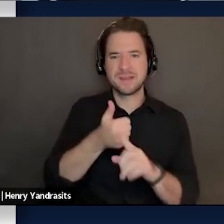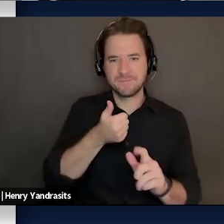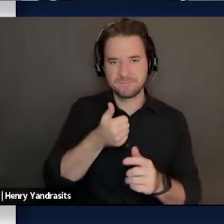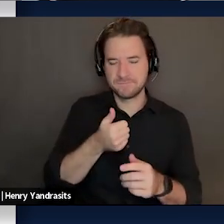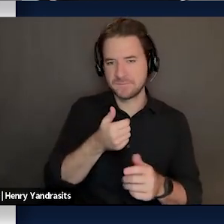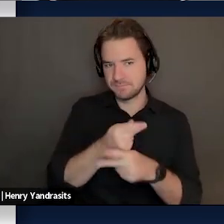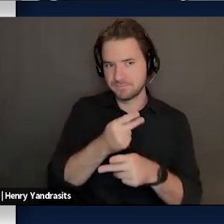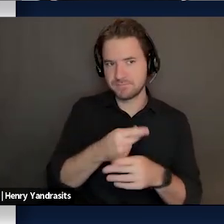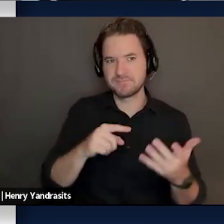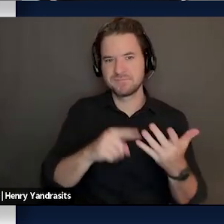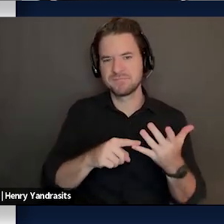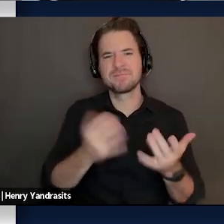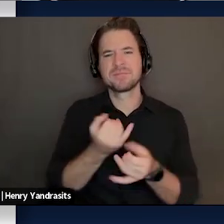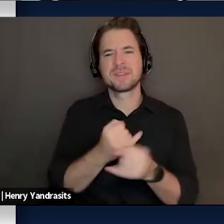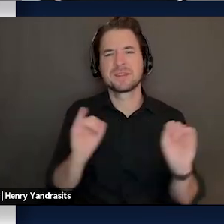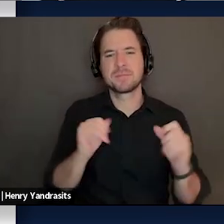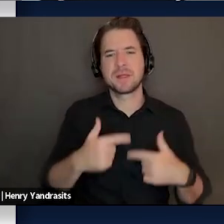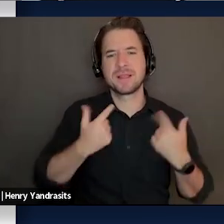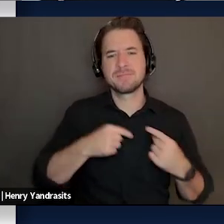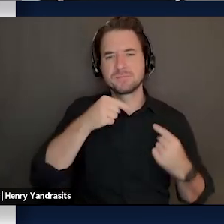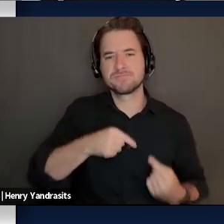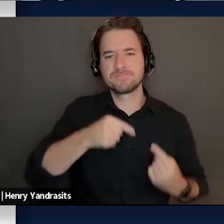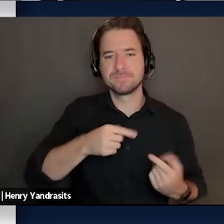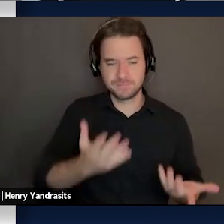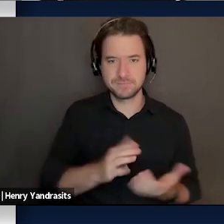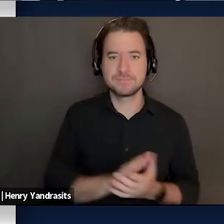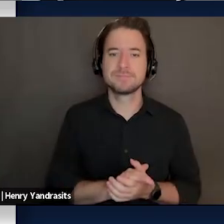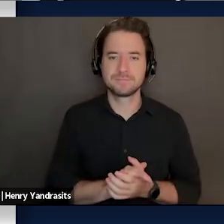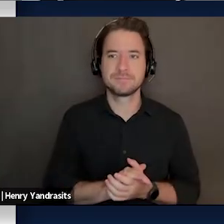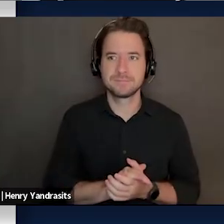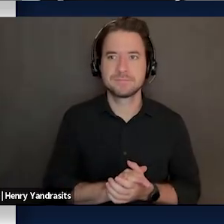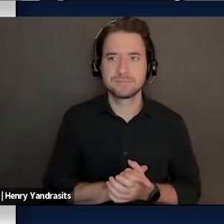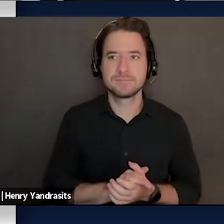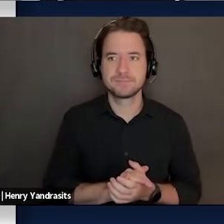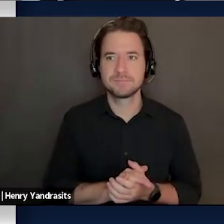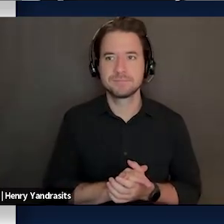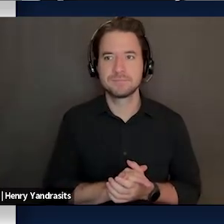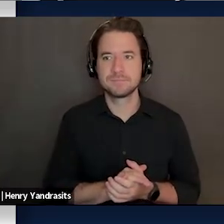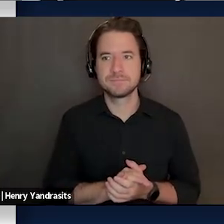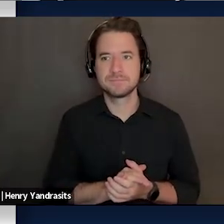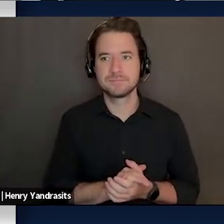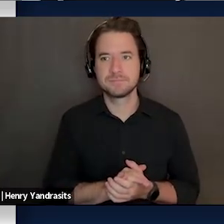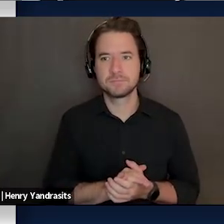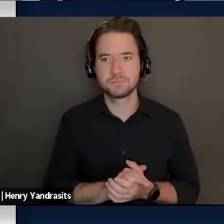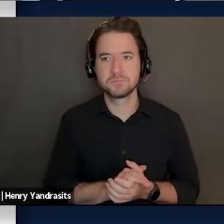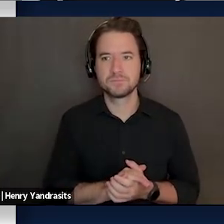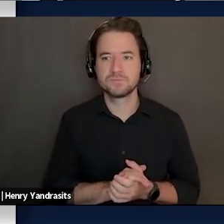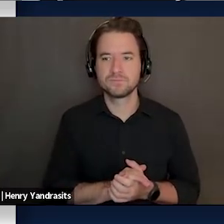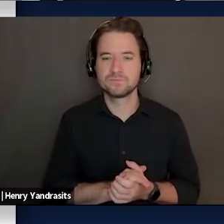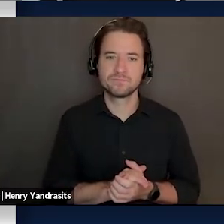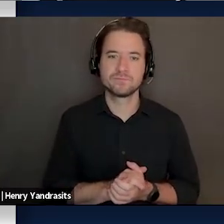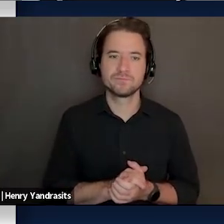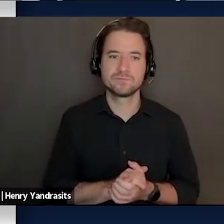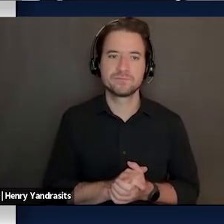and difficulties with independent living.